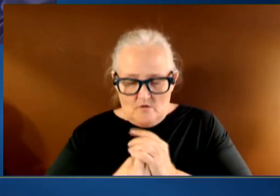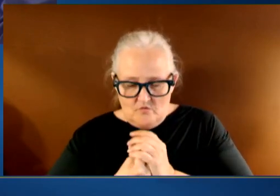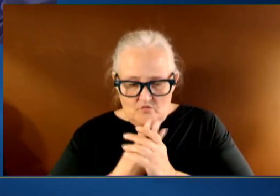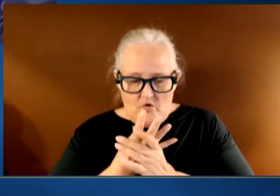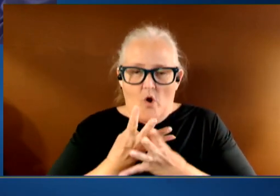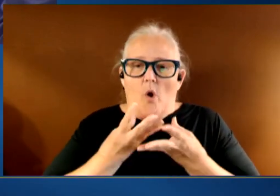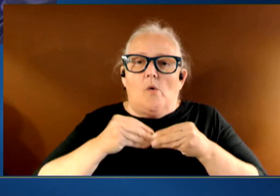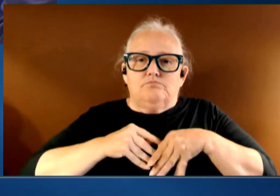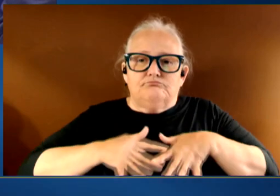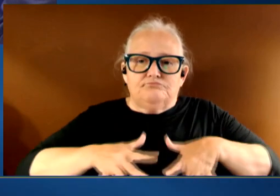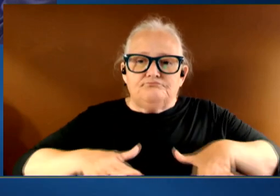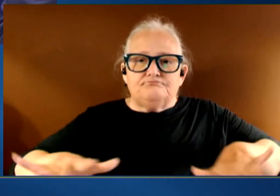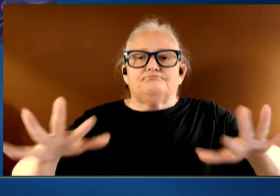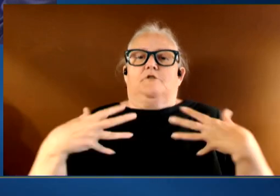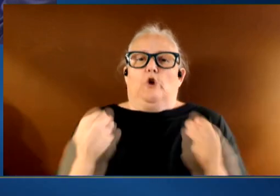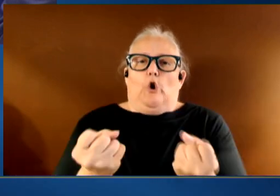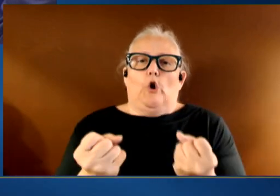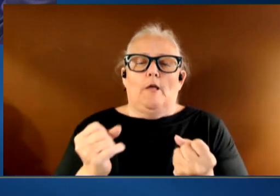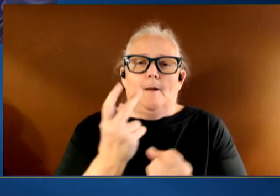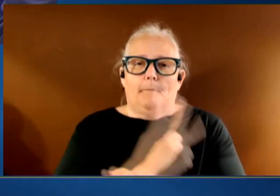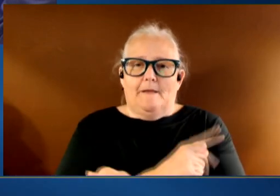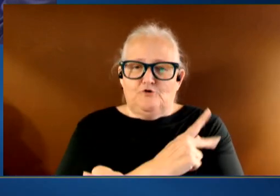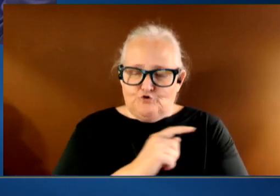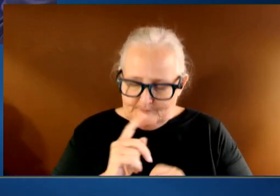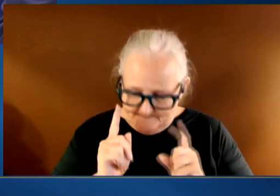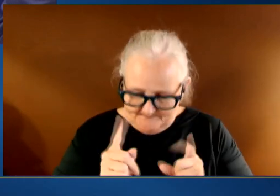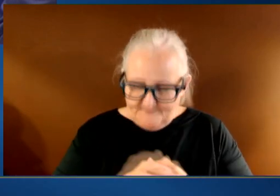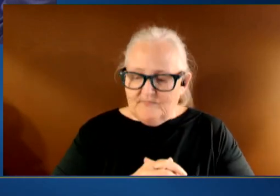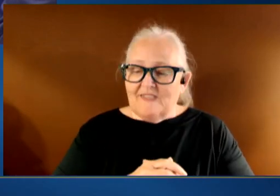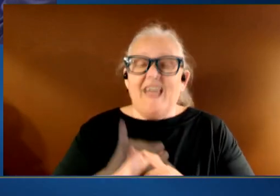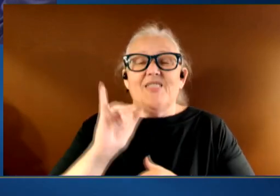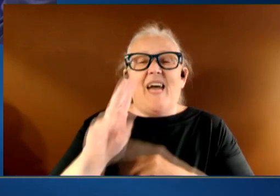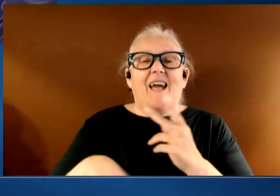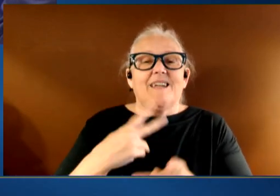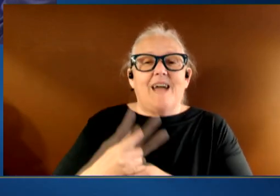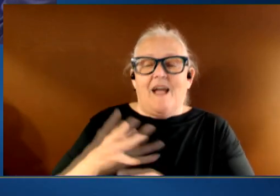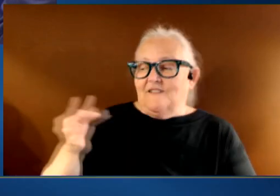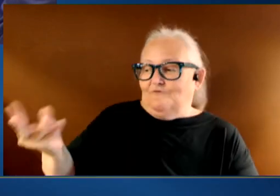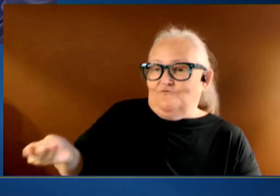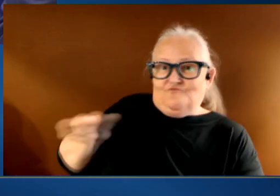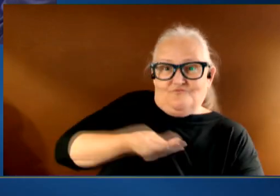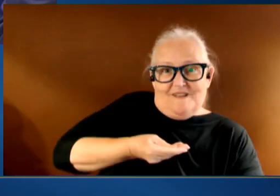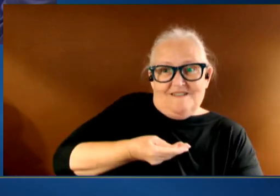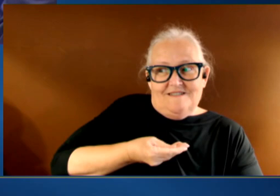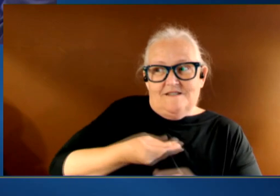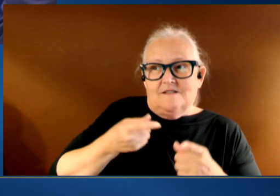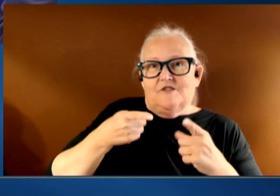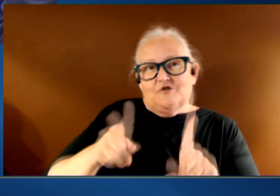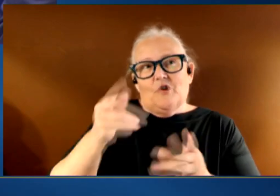Traditionally, the type of transplant that was offered in the mid-90s was only to children who